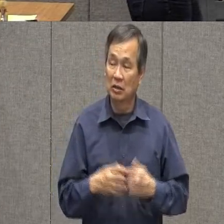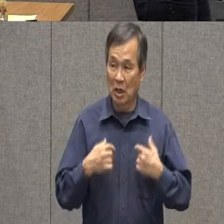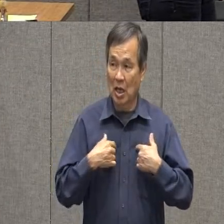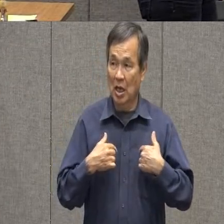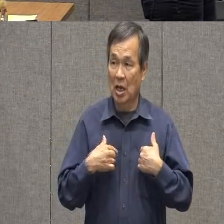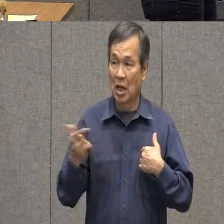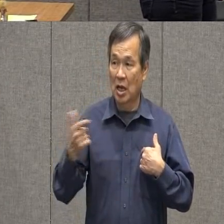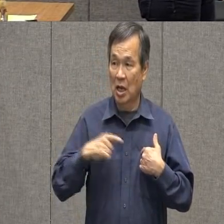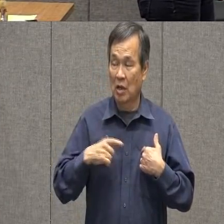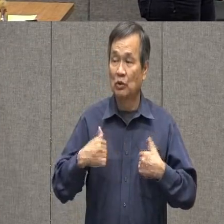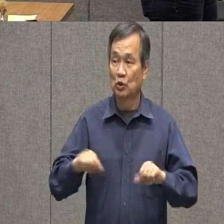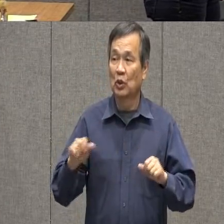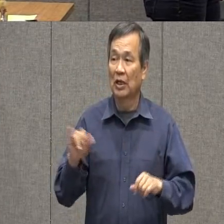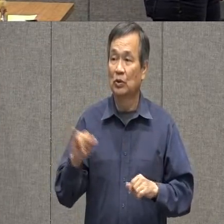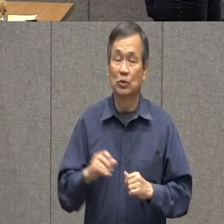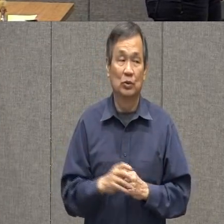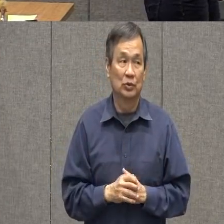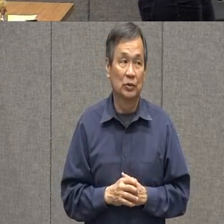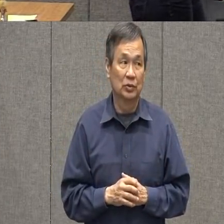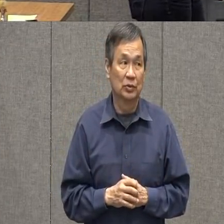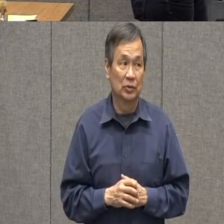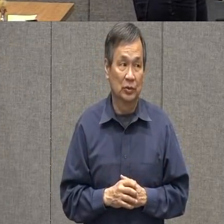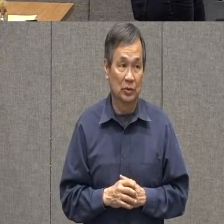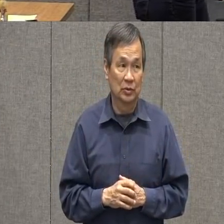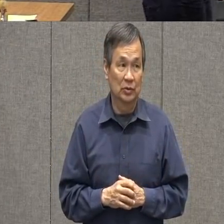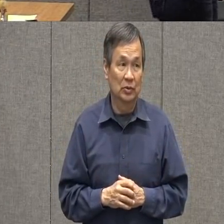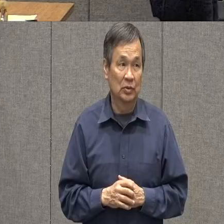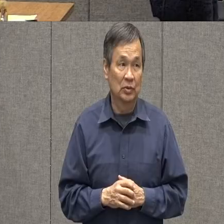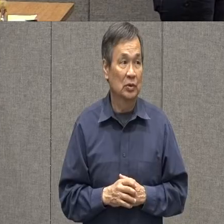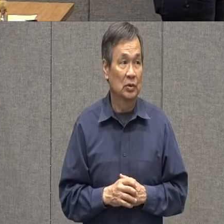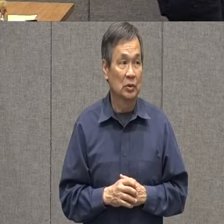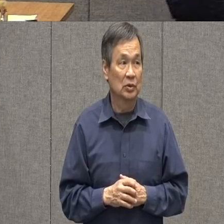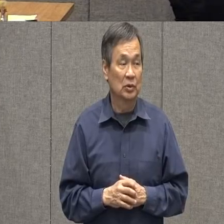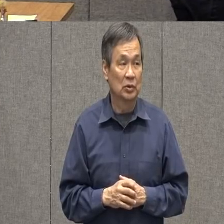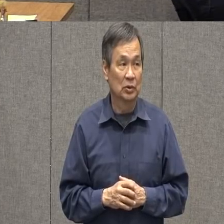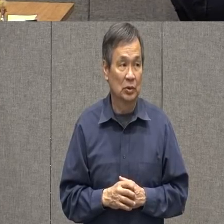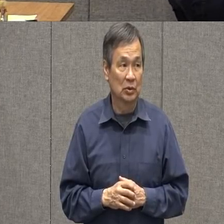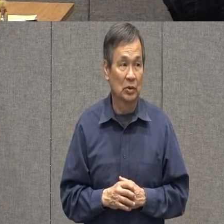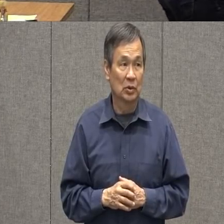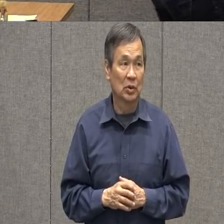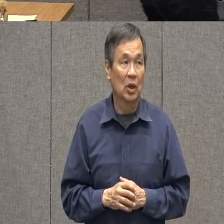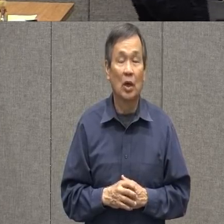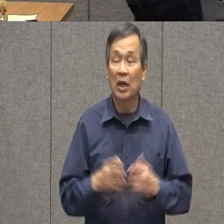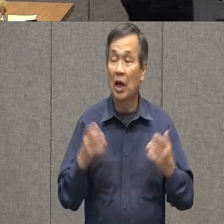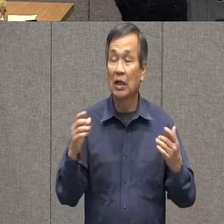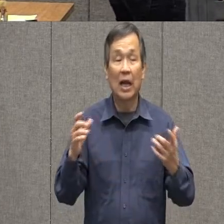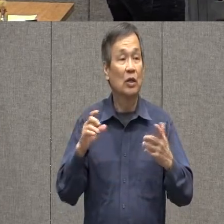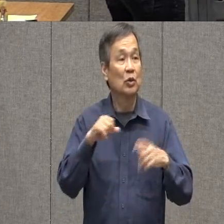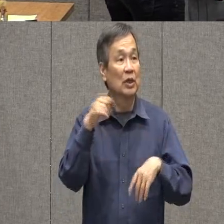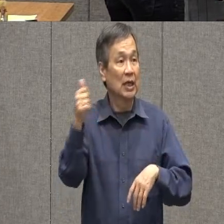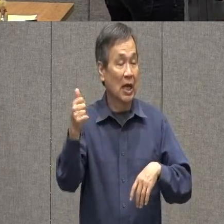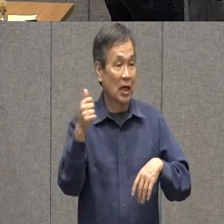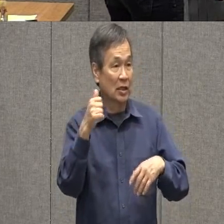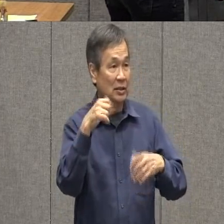This time, hold your pose and face me so you can watch and they can see you from a different angle. Okay, cool. I'll do that next time.